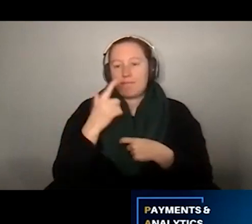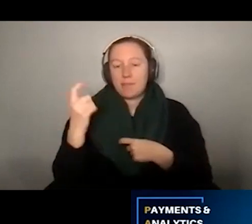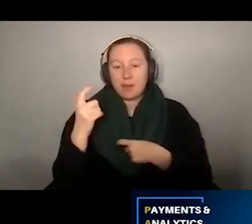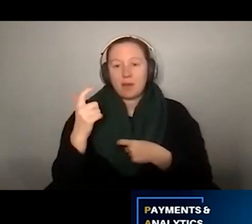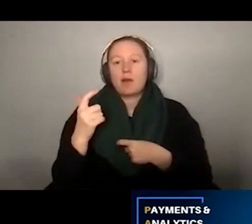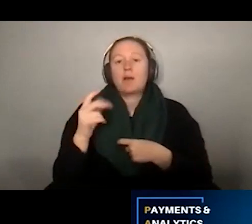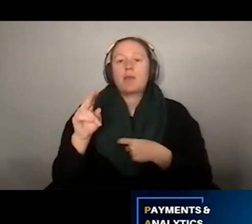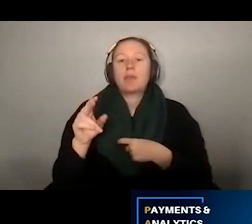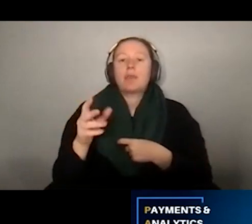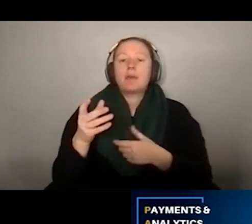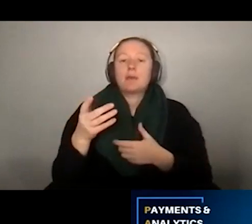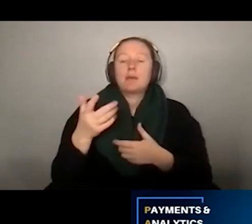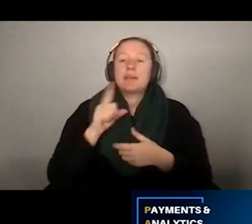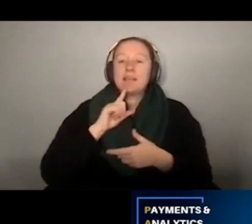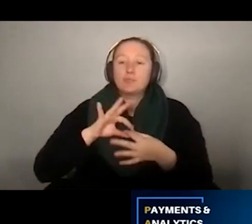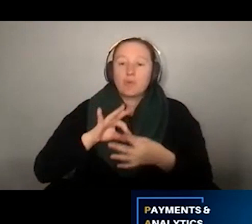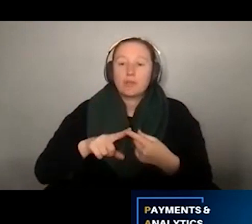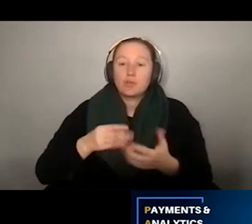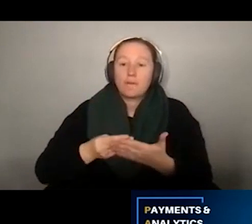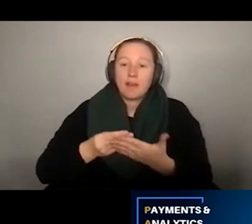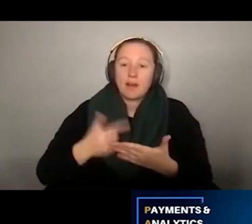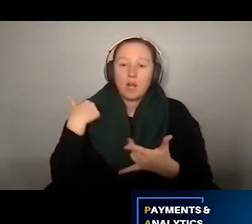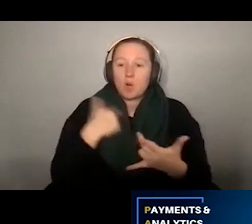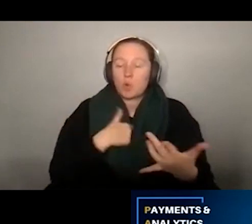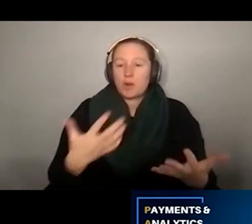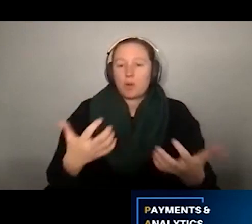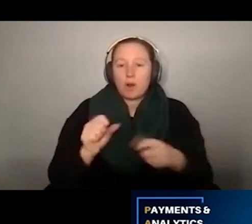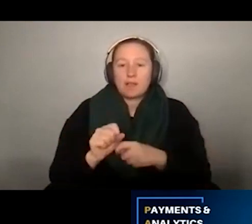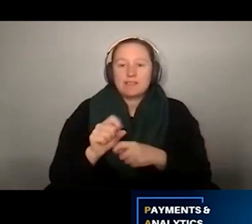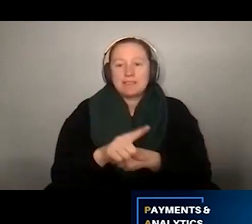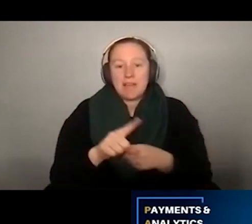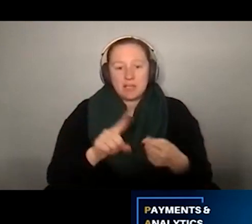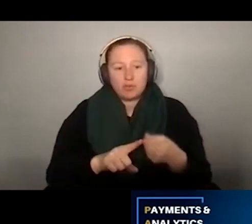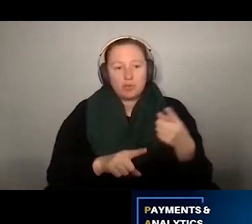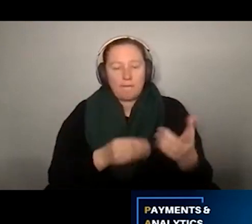involved financial-related matters, we want to send these notifications to them and ask that they be